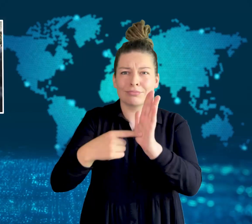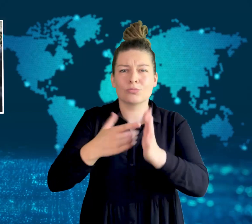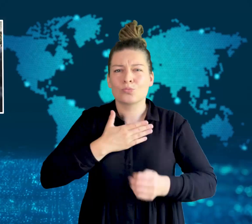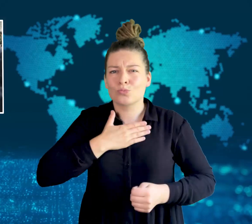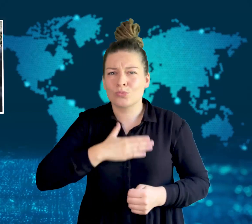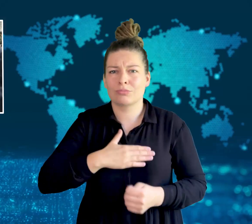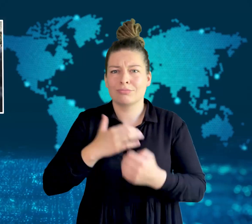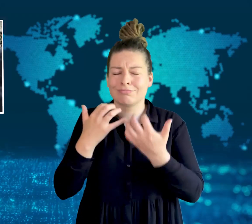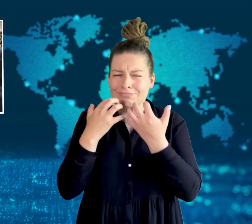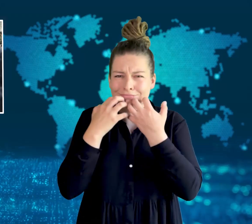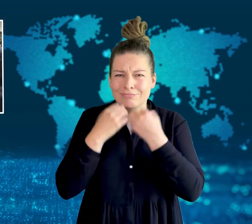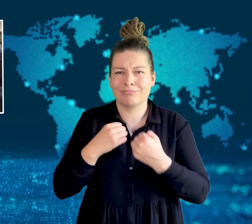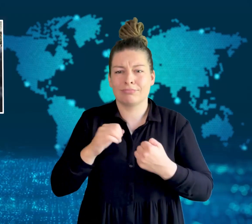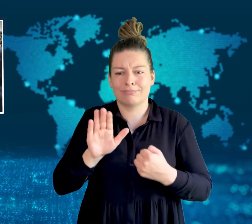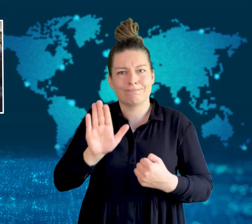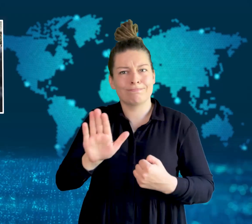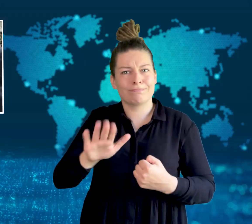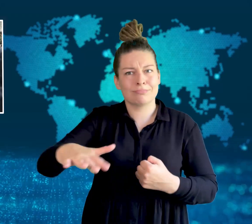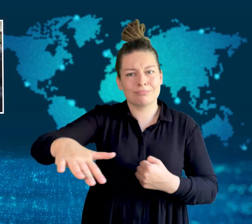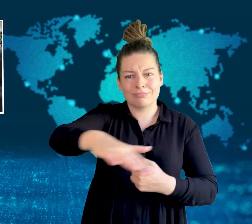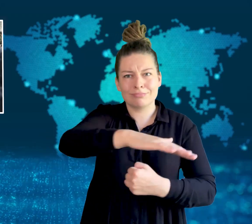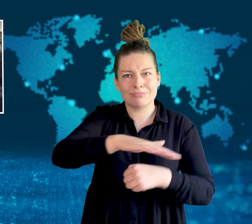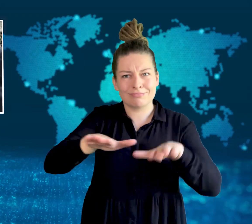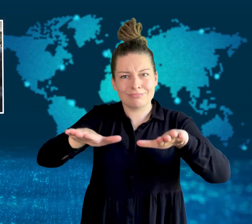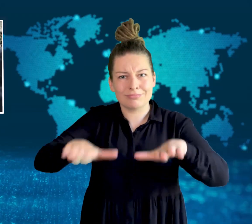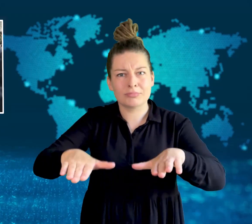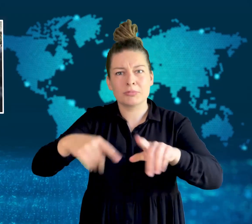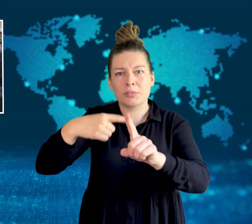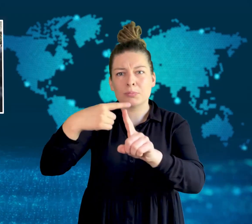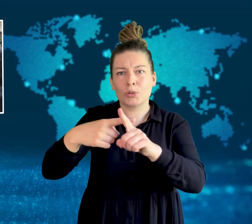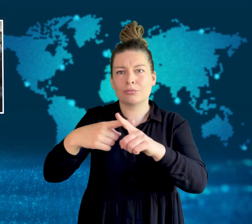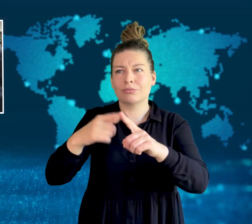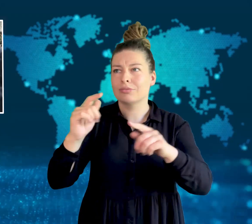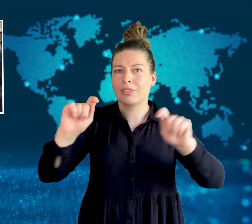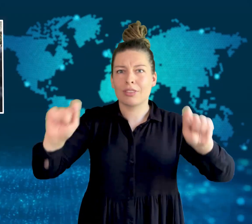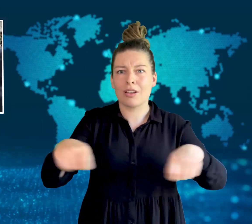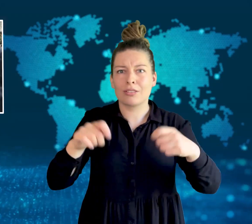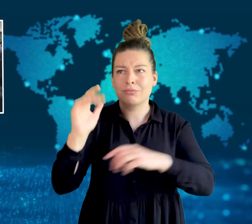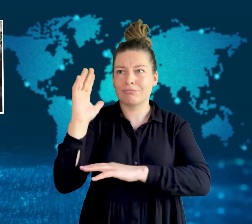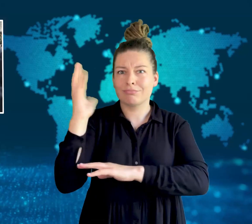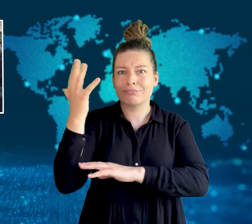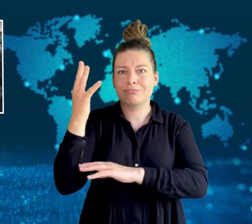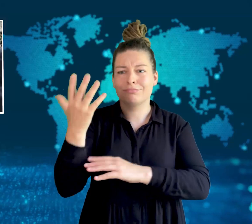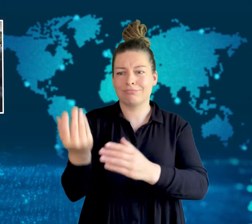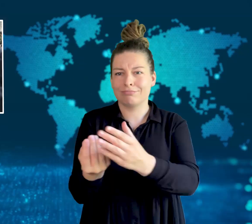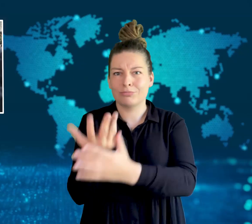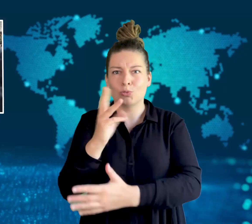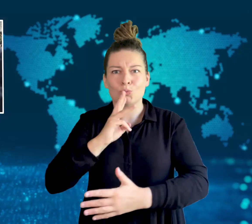as well as local communities.